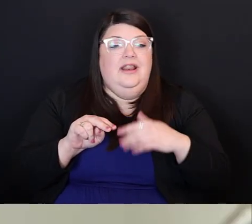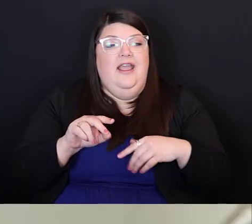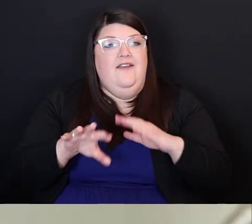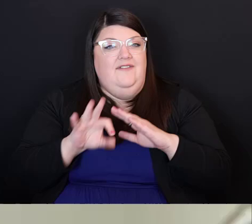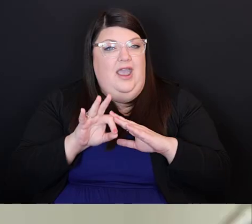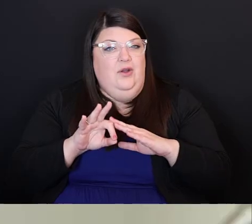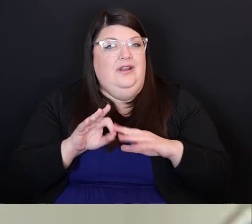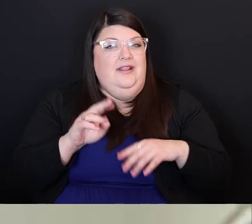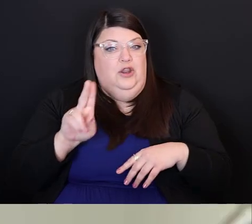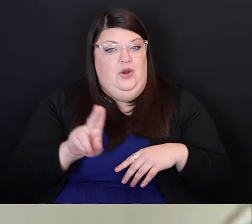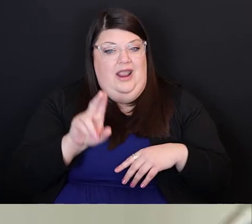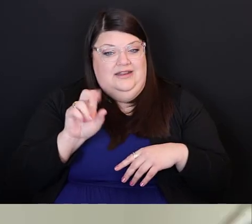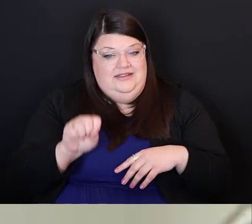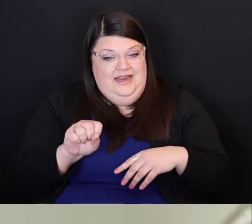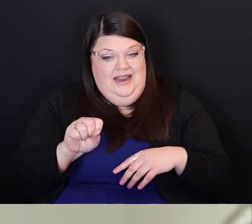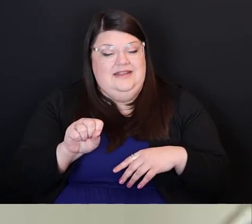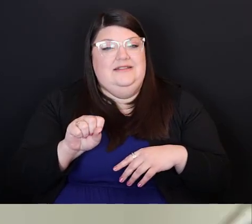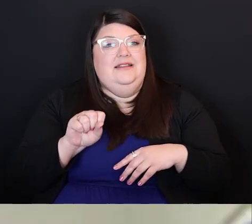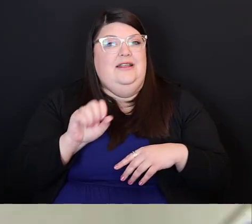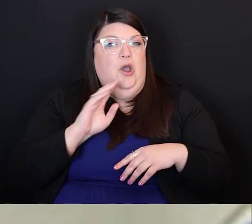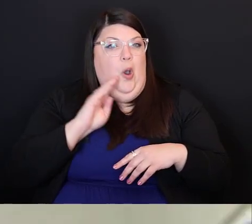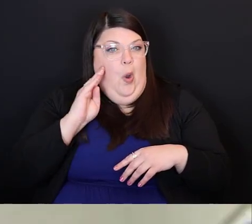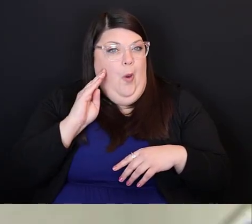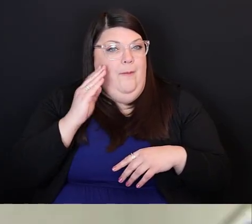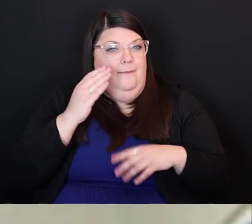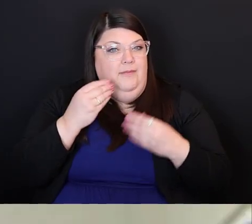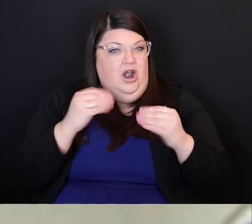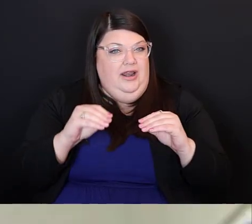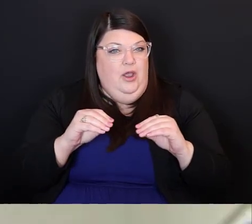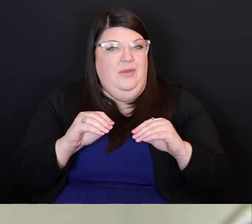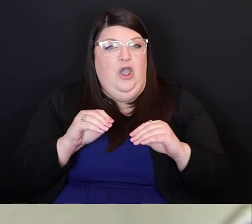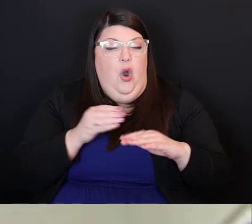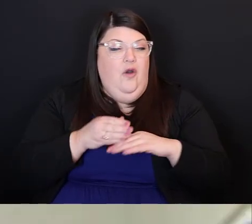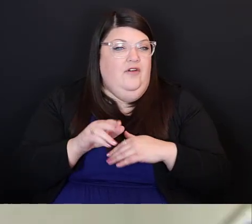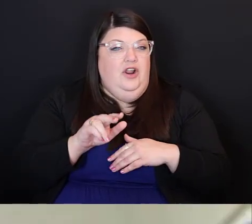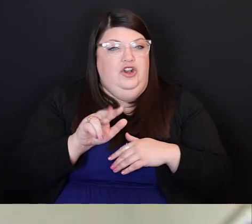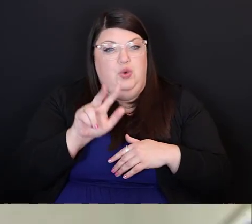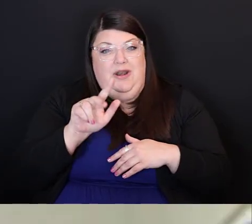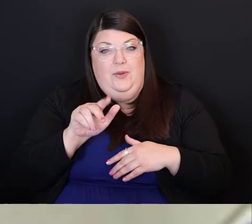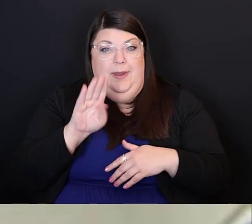United States will be over $23 billion in 2025, and that's been growing every year.